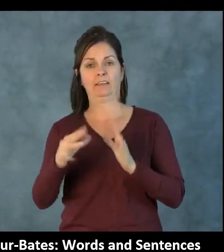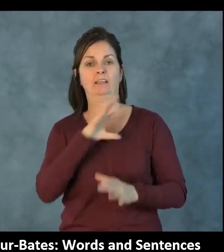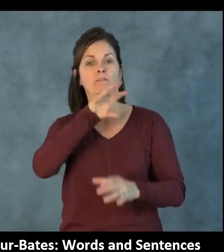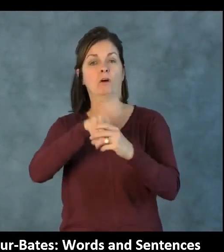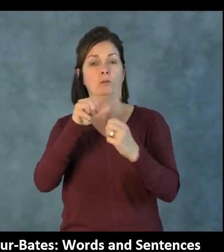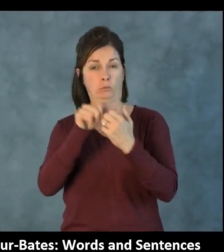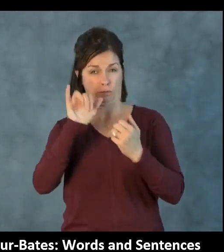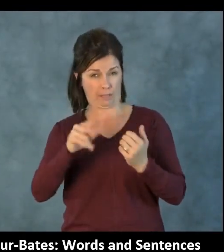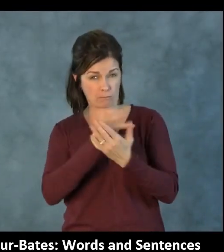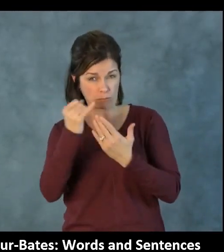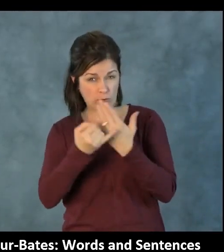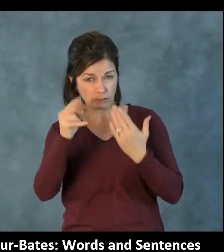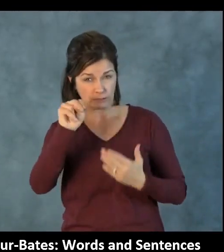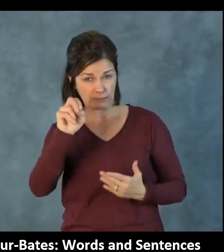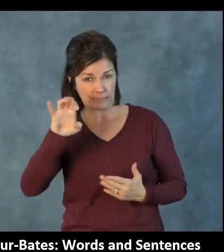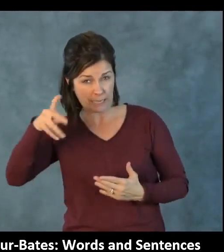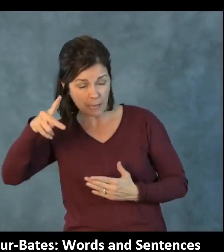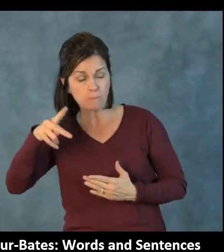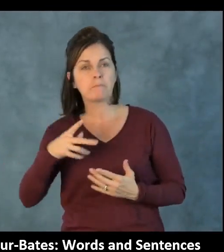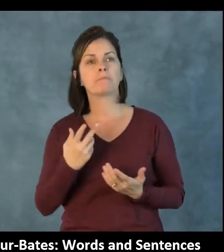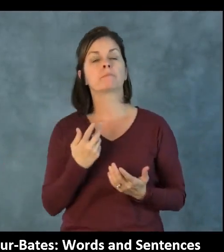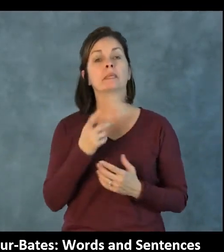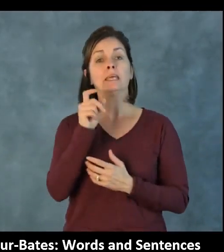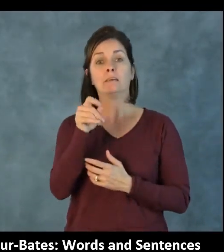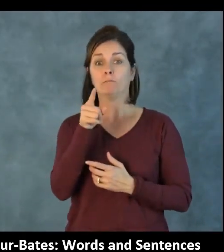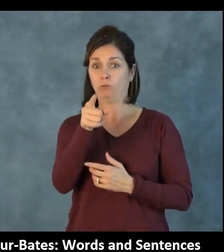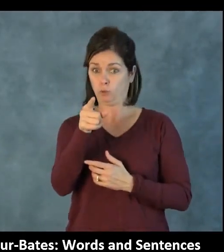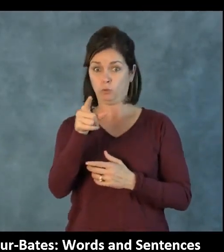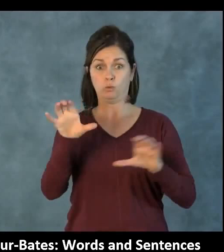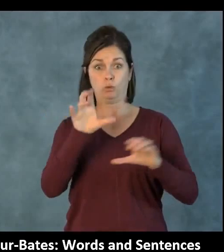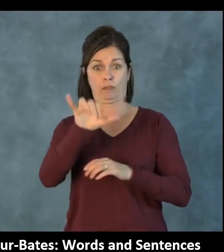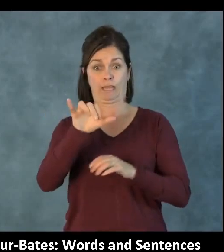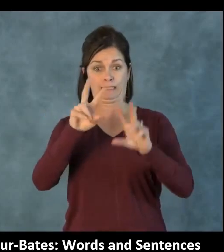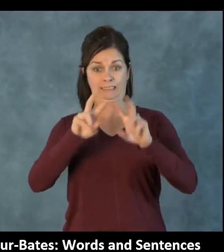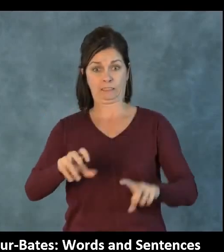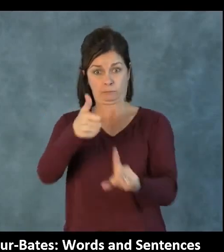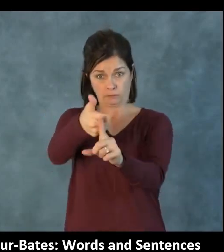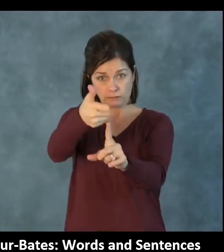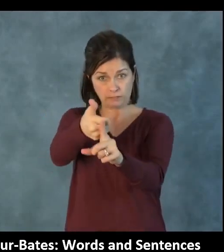If you were doing this assessment on your own, you could also fill out a summary sheet